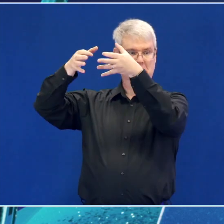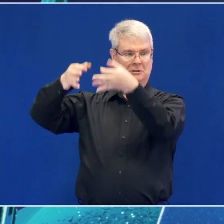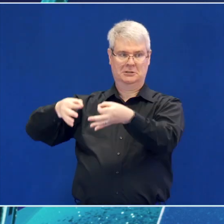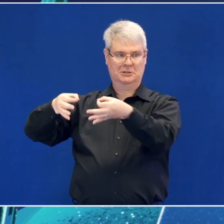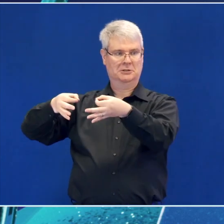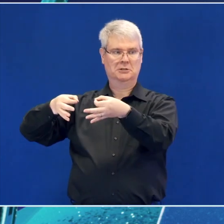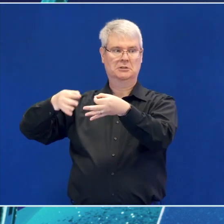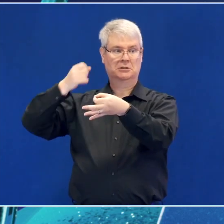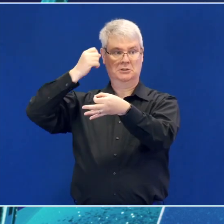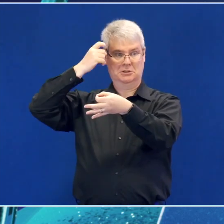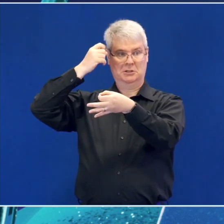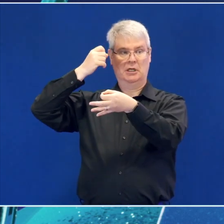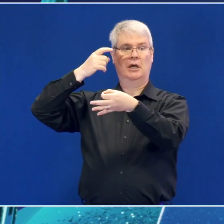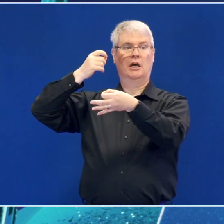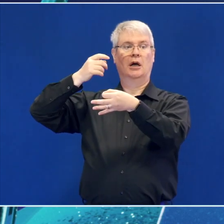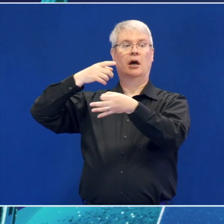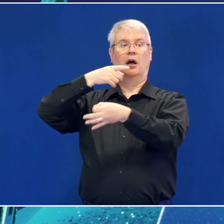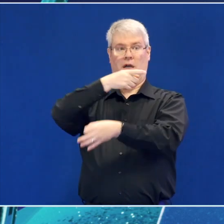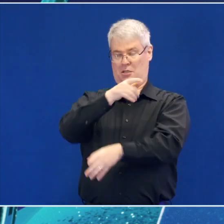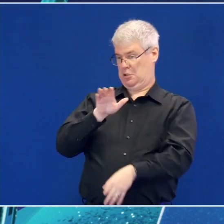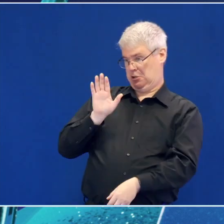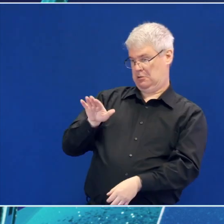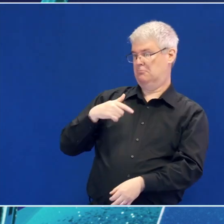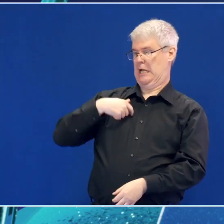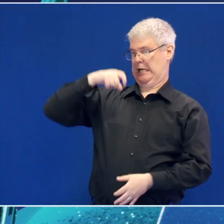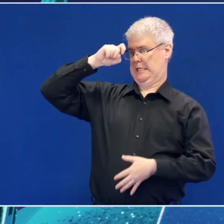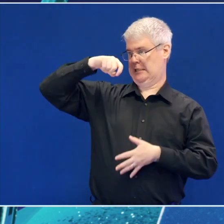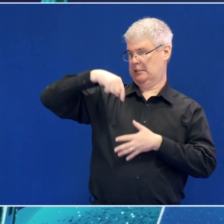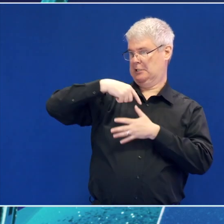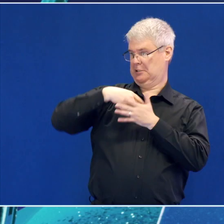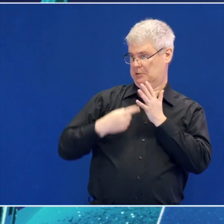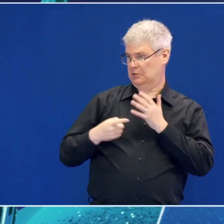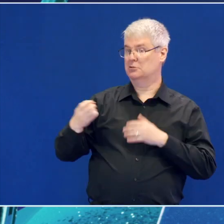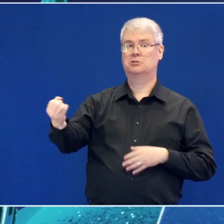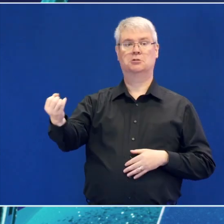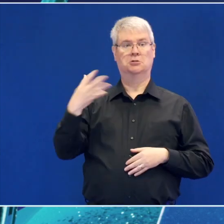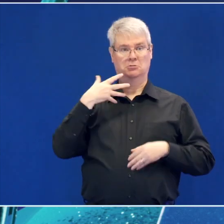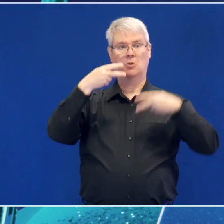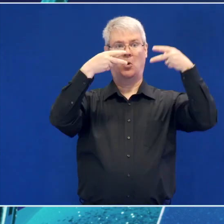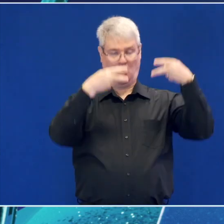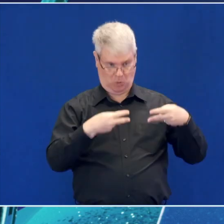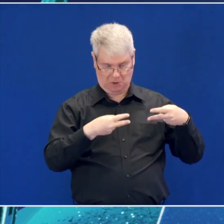The only way to actually make it useful and ensure that things